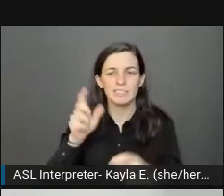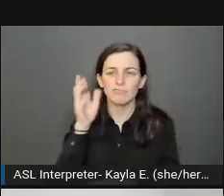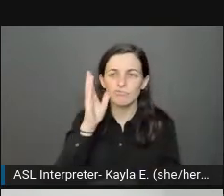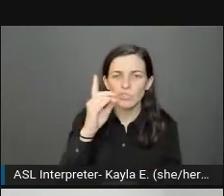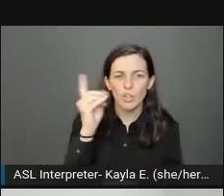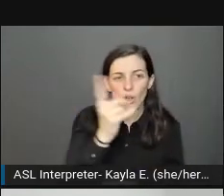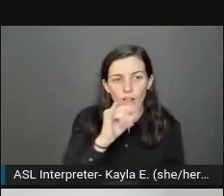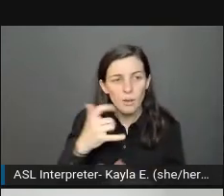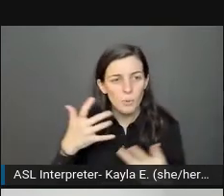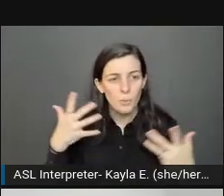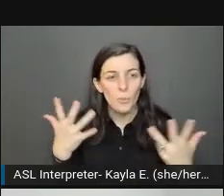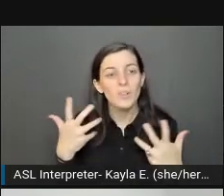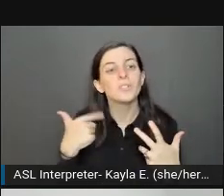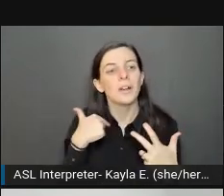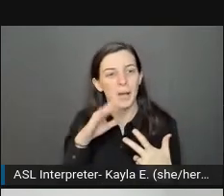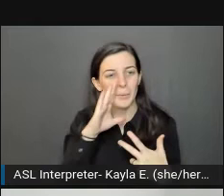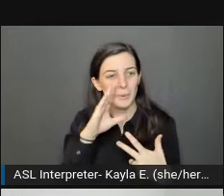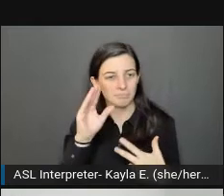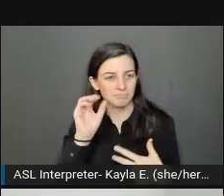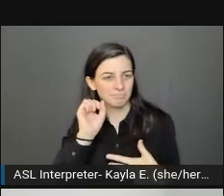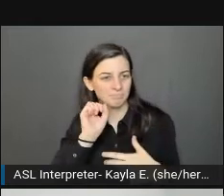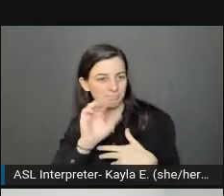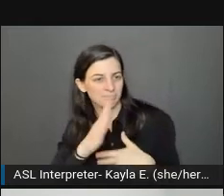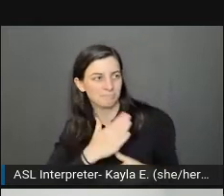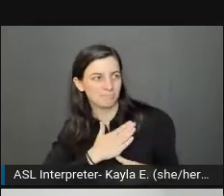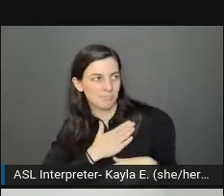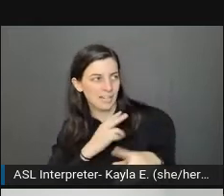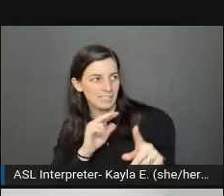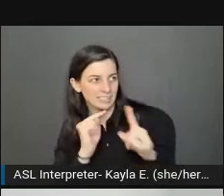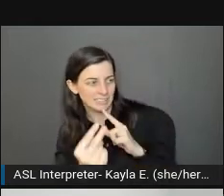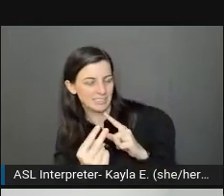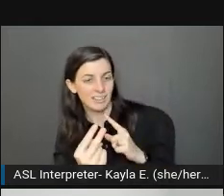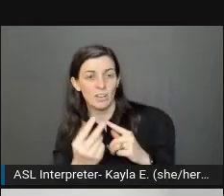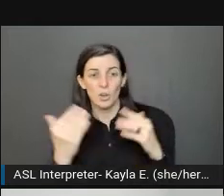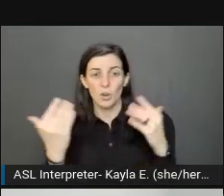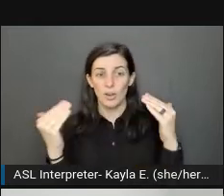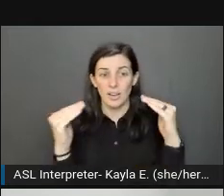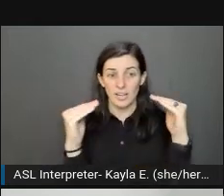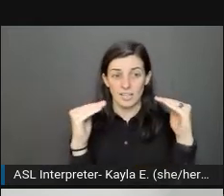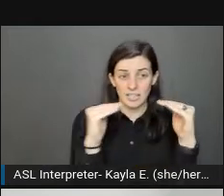I'm going to give you my take on, first of all, equality and equity, number one.